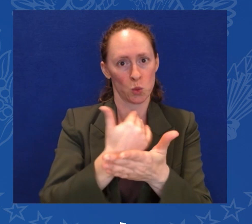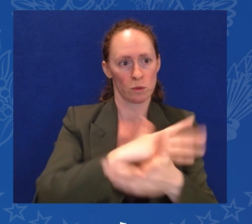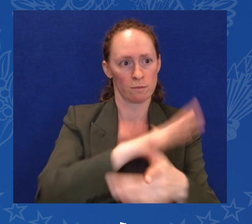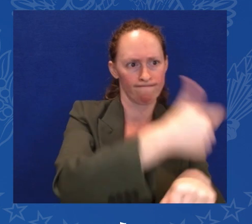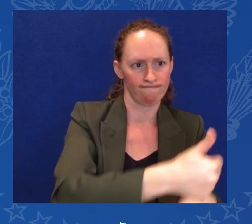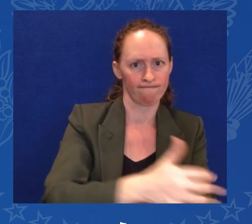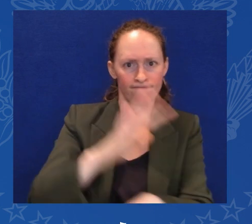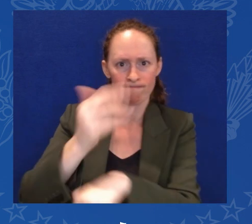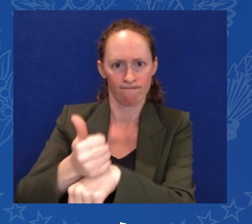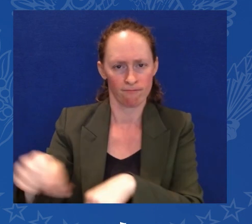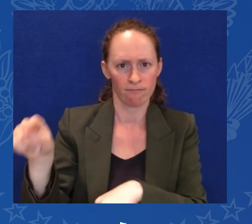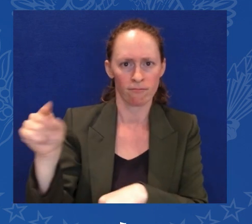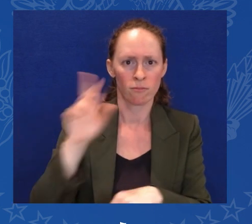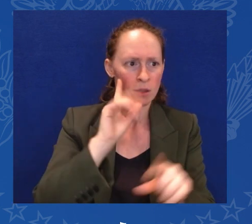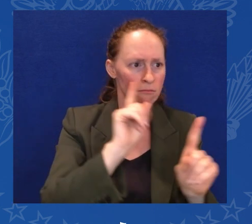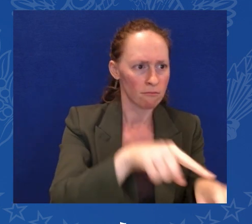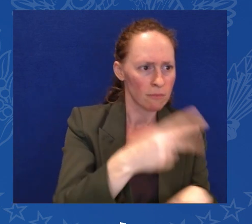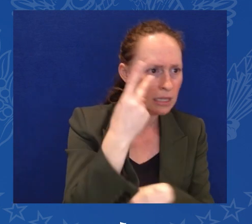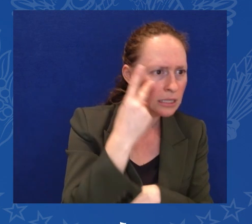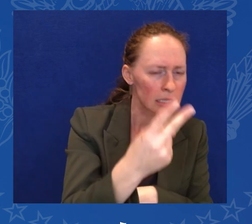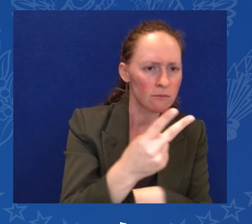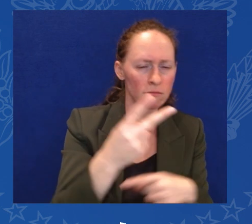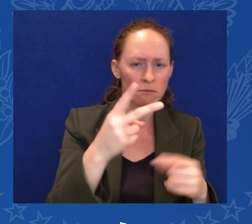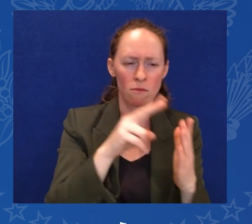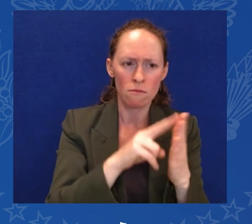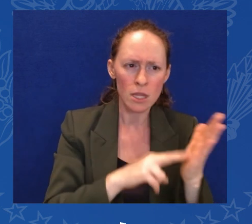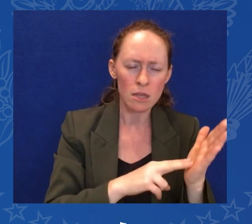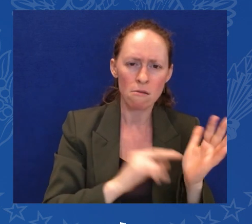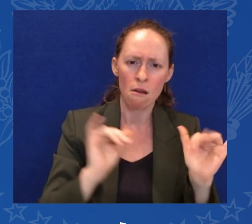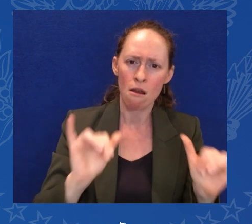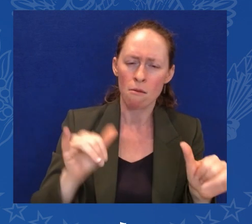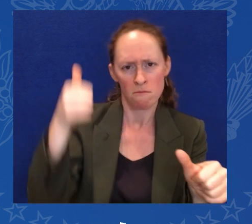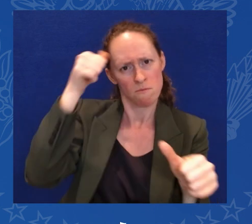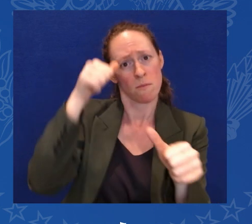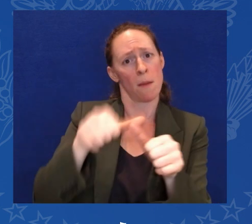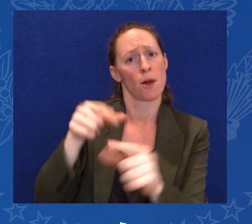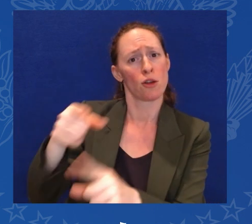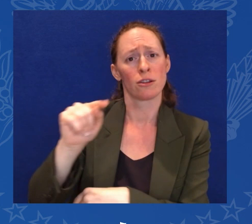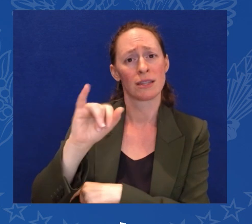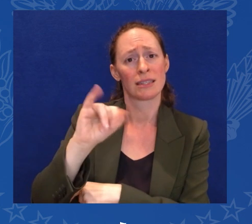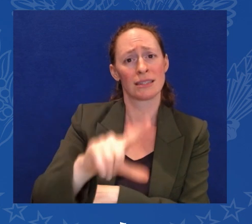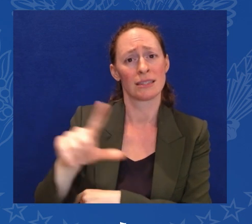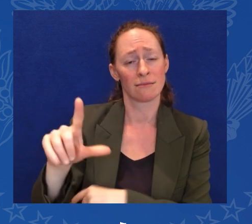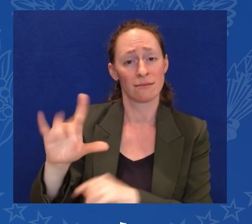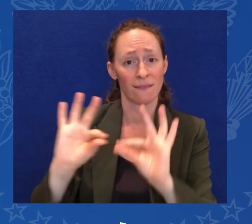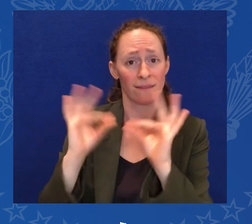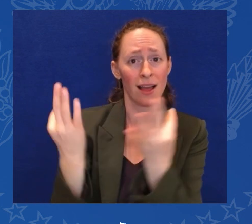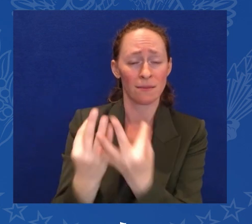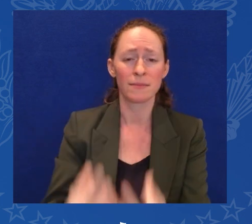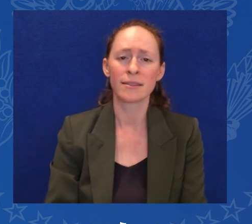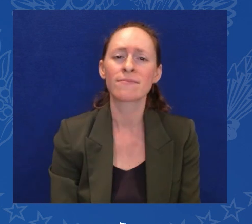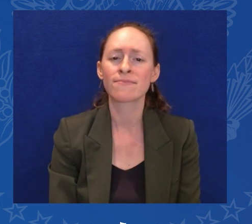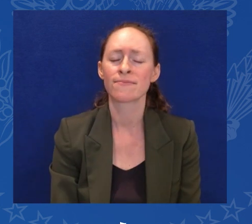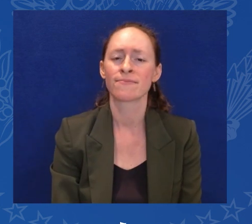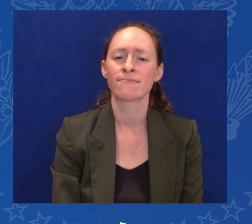Look, telling the truth and the full history of our nation is important.